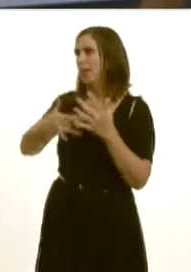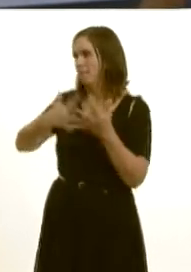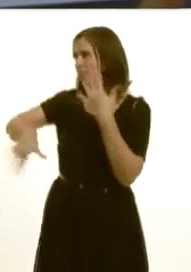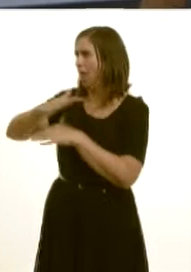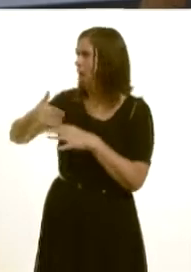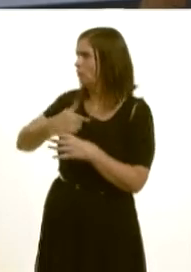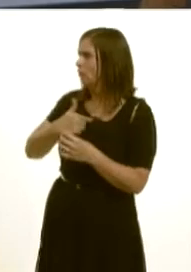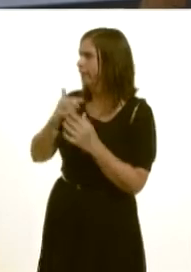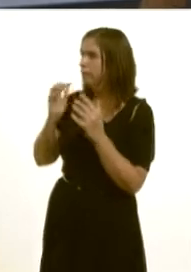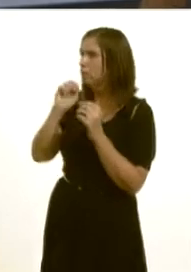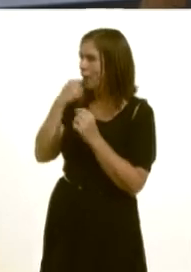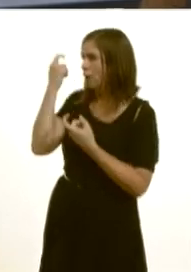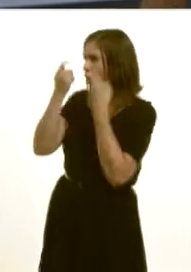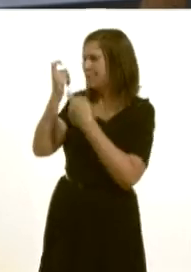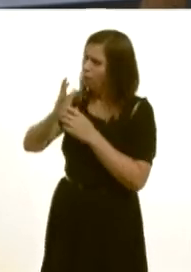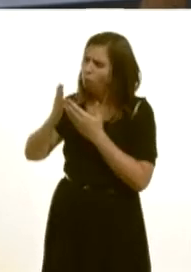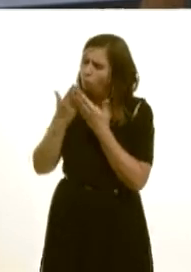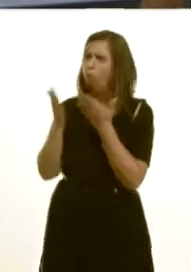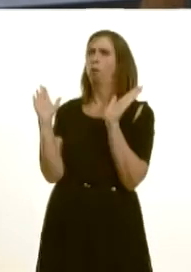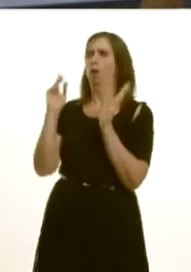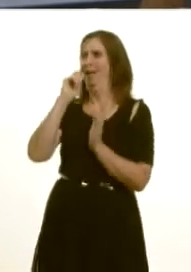consider all the relevant evidence before coming to a final conclusion.